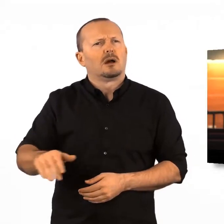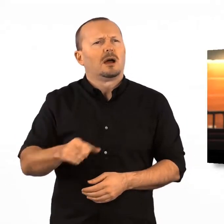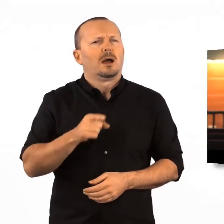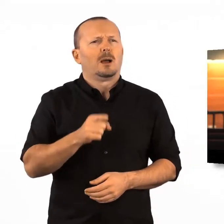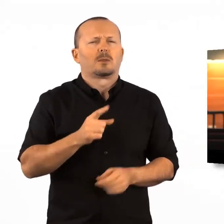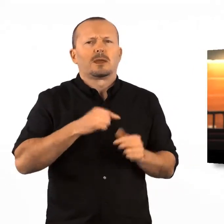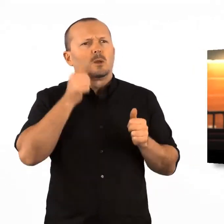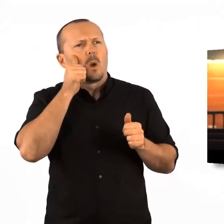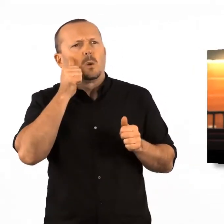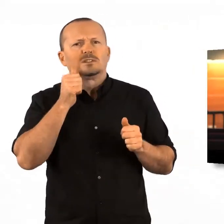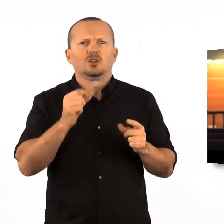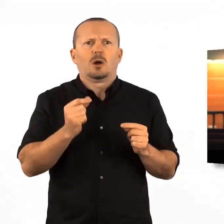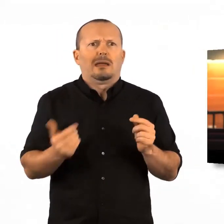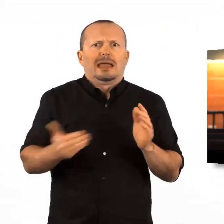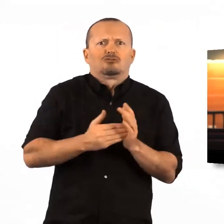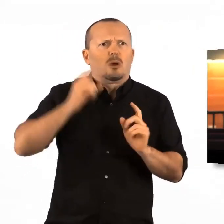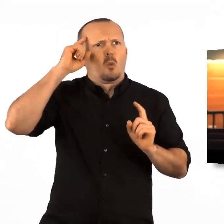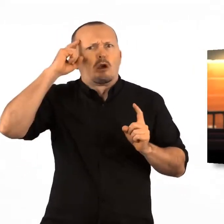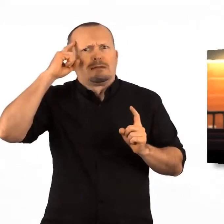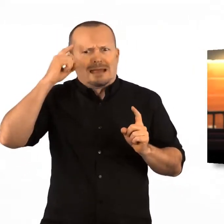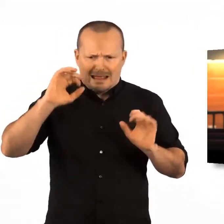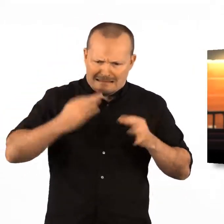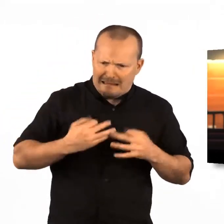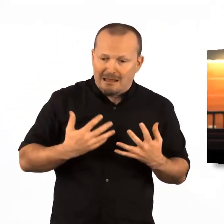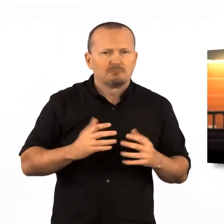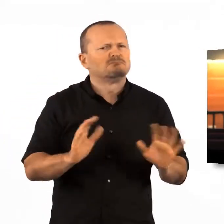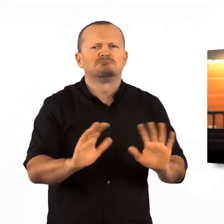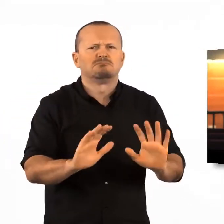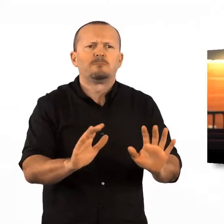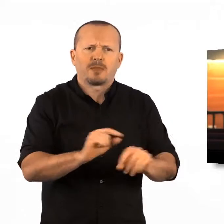that’s an added thing that they have to worry about its just ‘I’ve got the skills